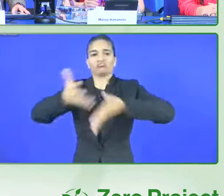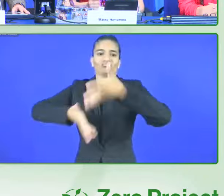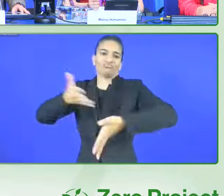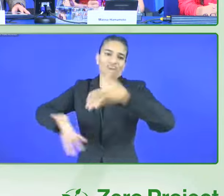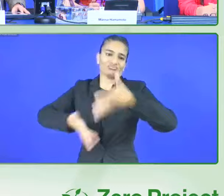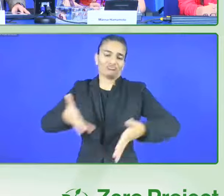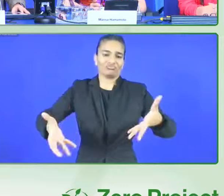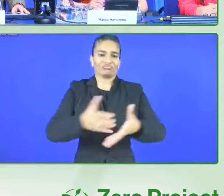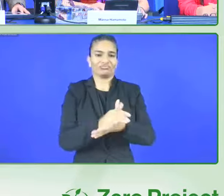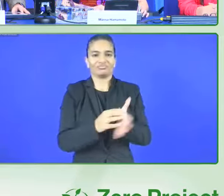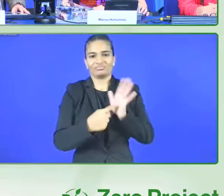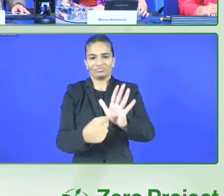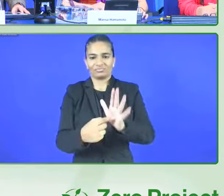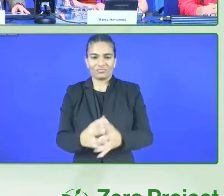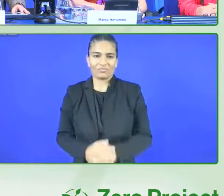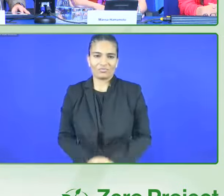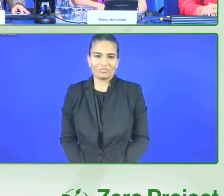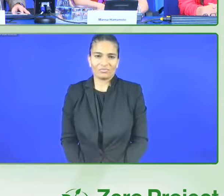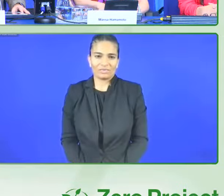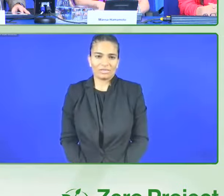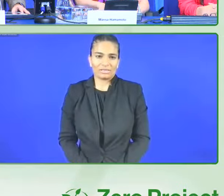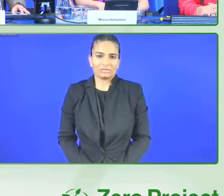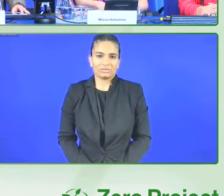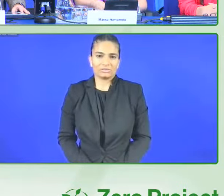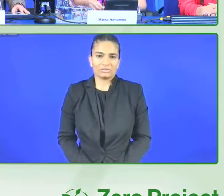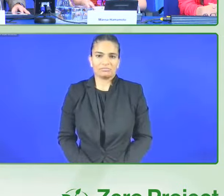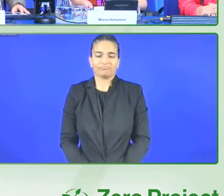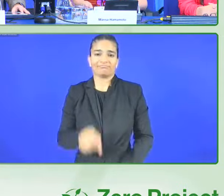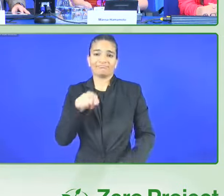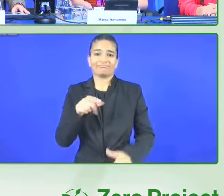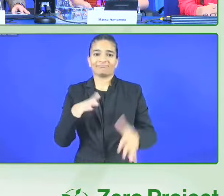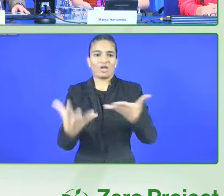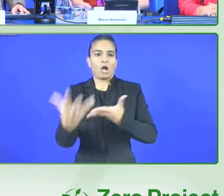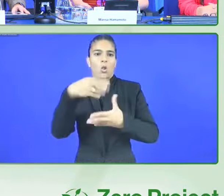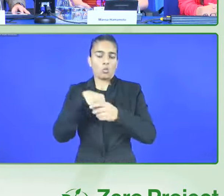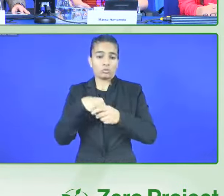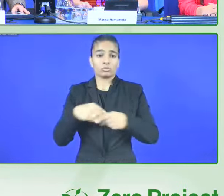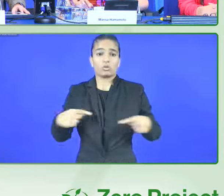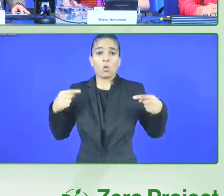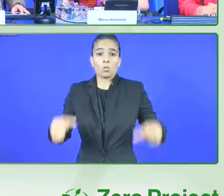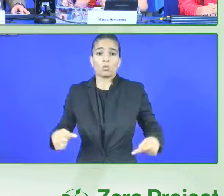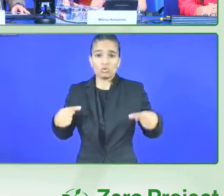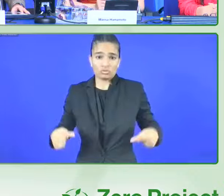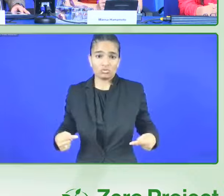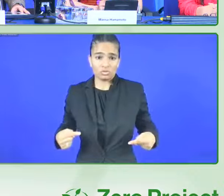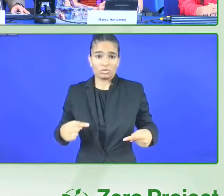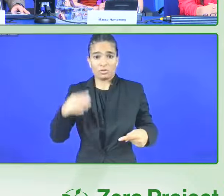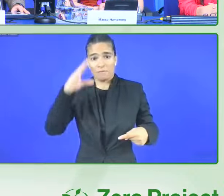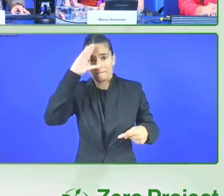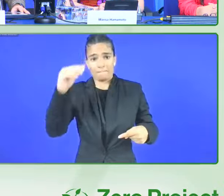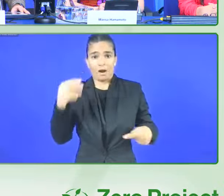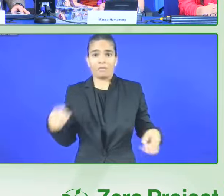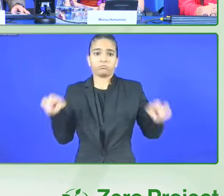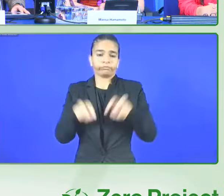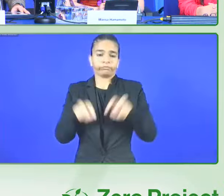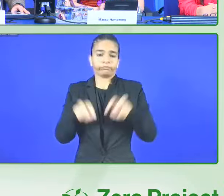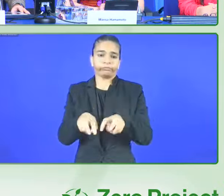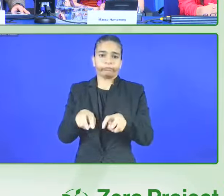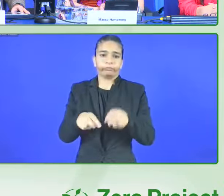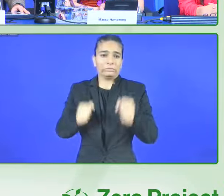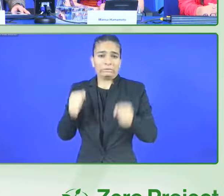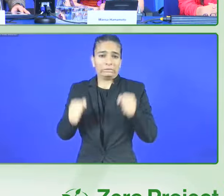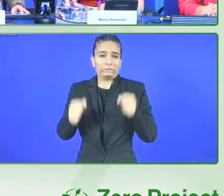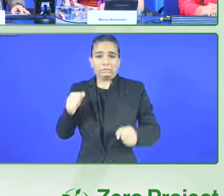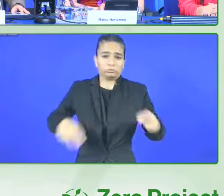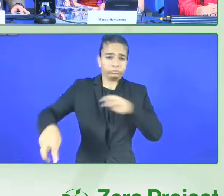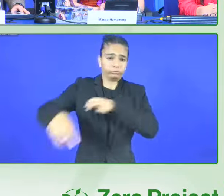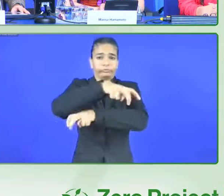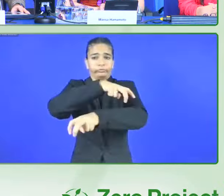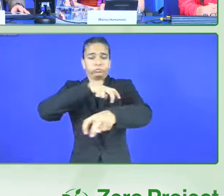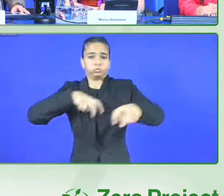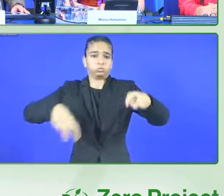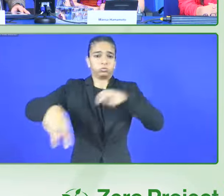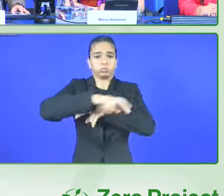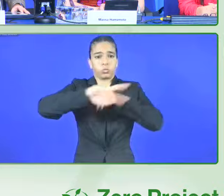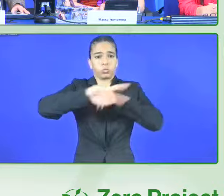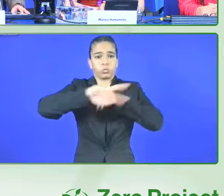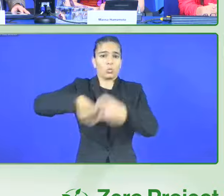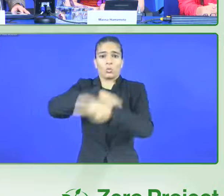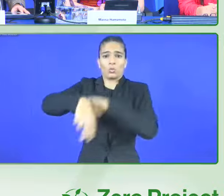USA, her solution is elementary school assembly, and schools of inclusion.